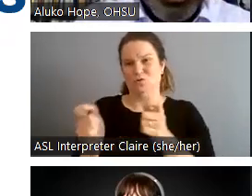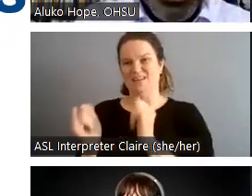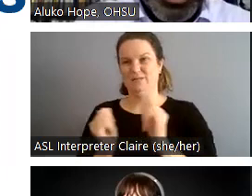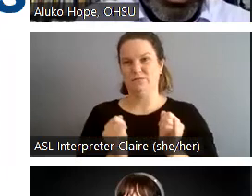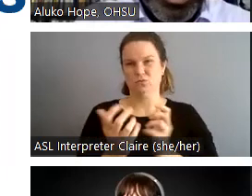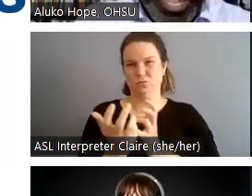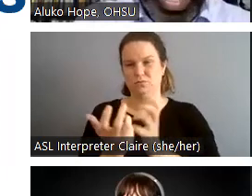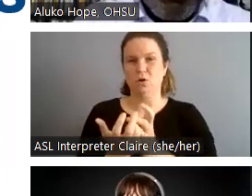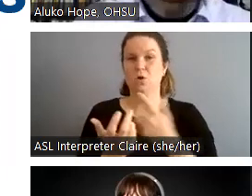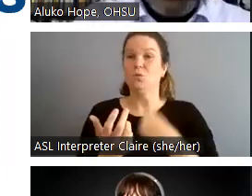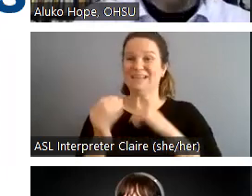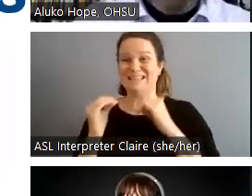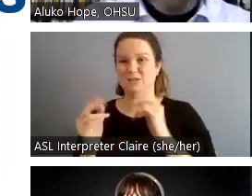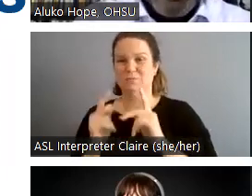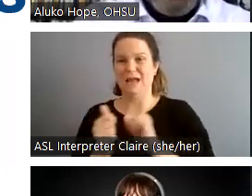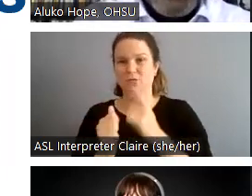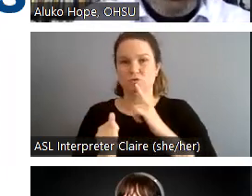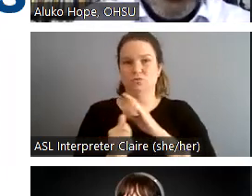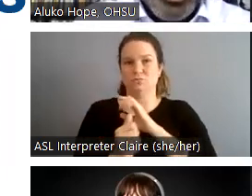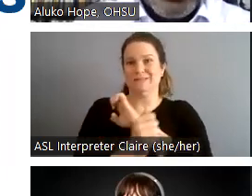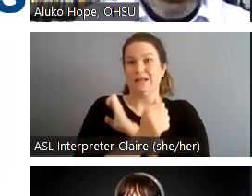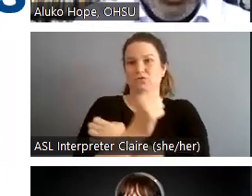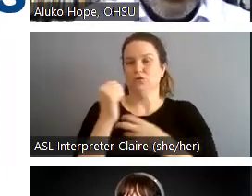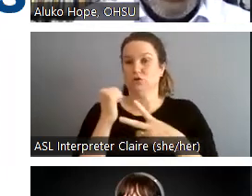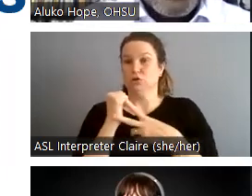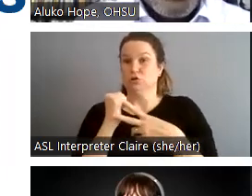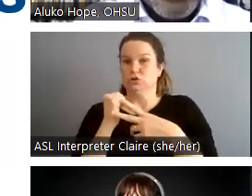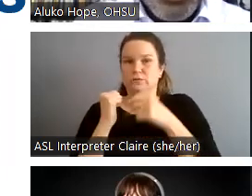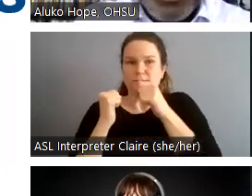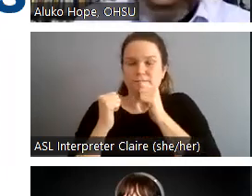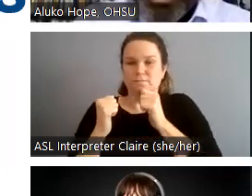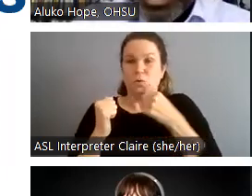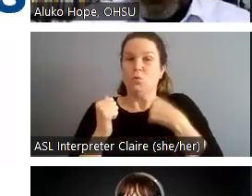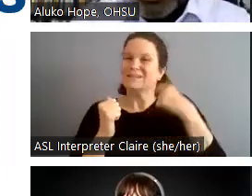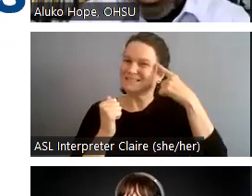energy conserve, because ultimately, what we think is going on with Long COVID is